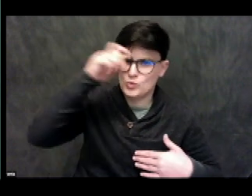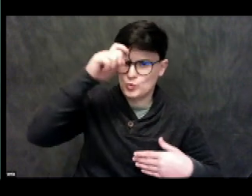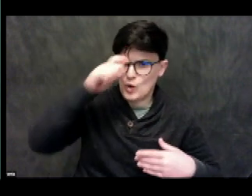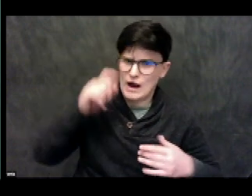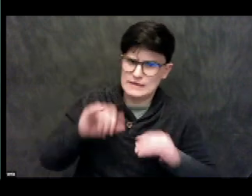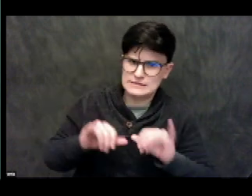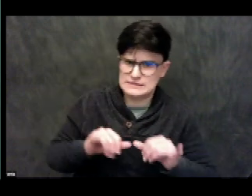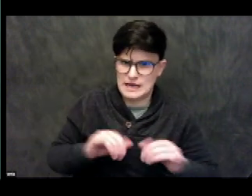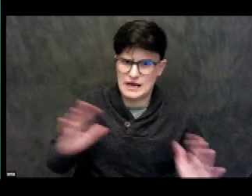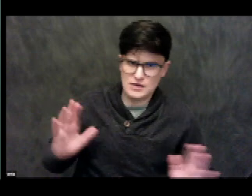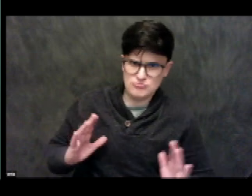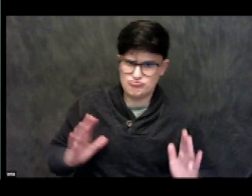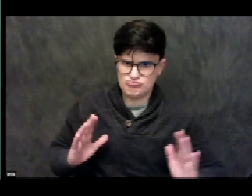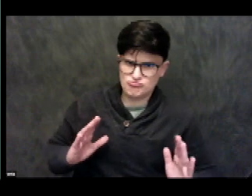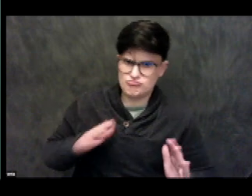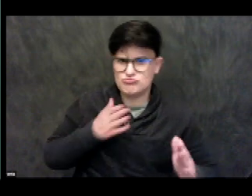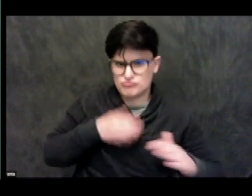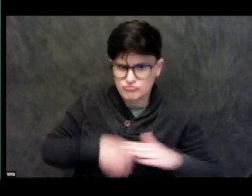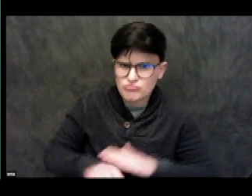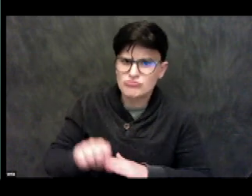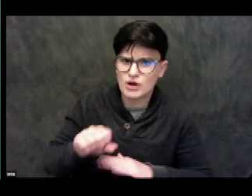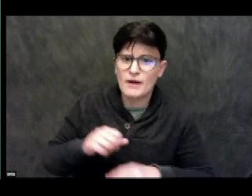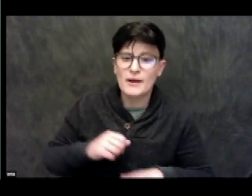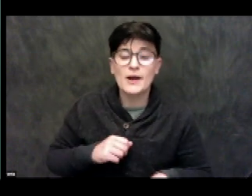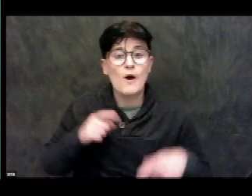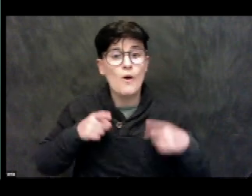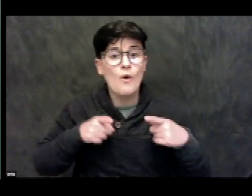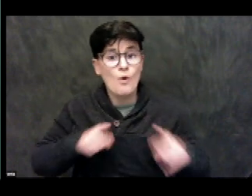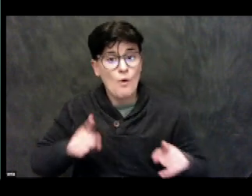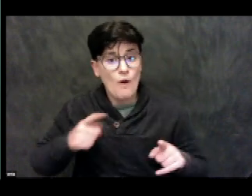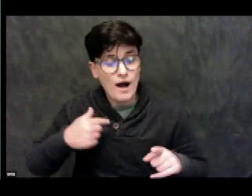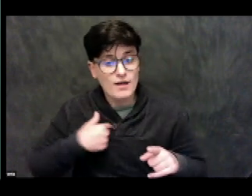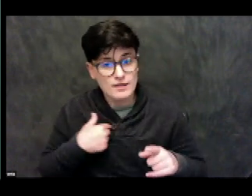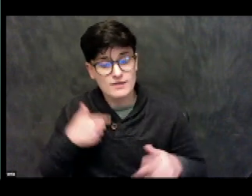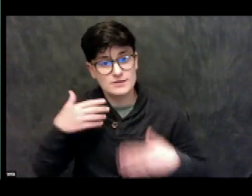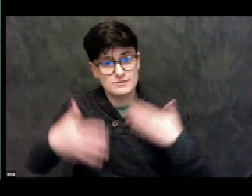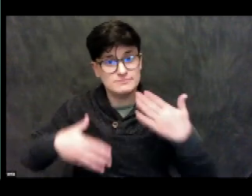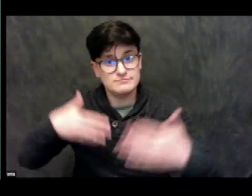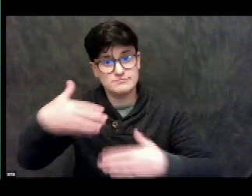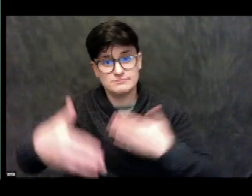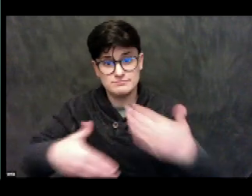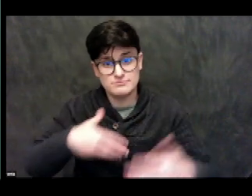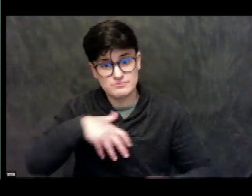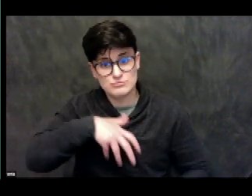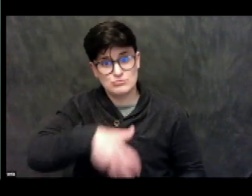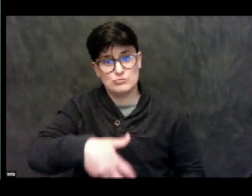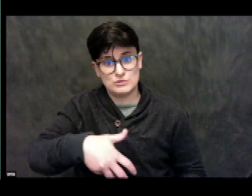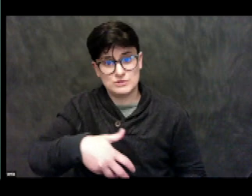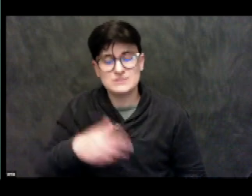As my pregnancy went a long, there was difficulty with trying to